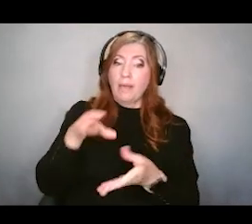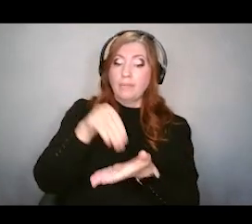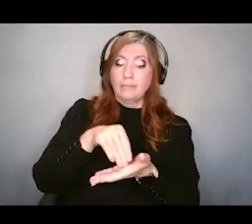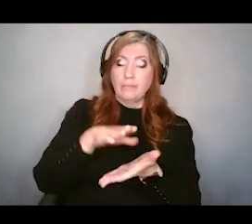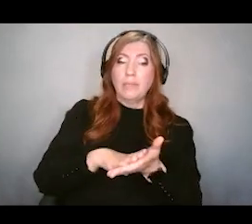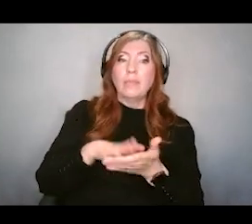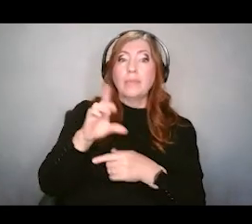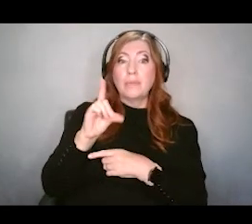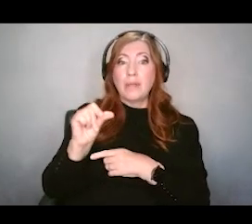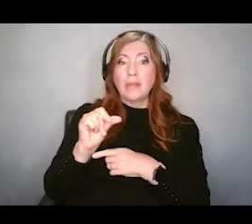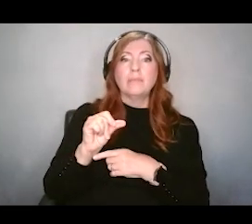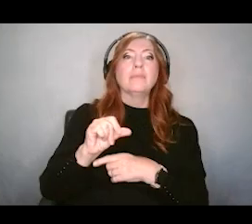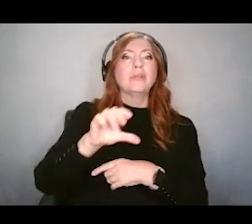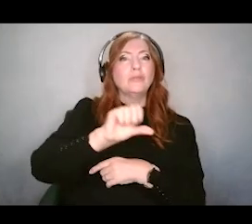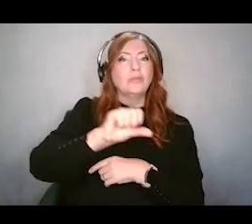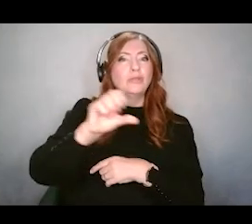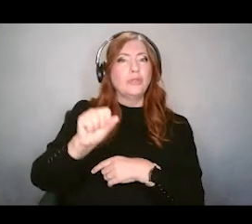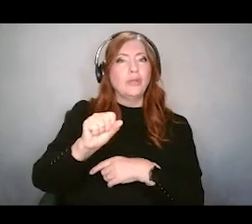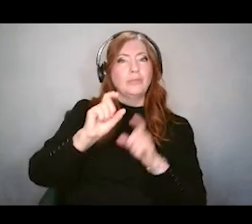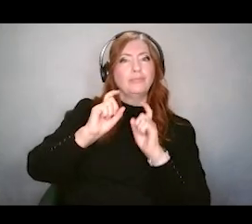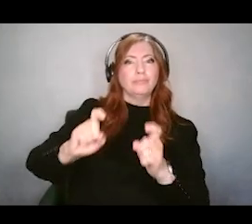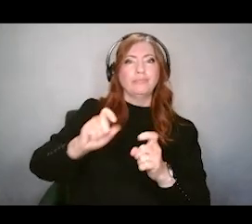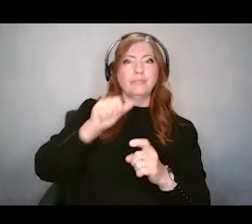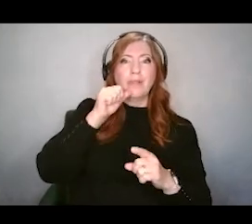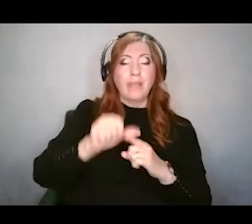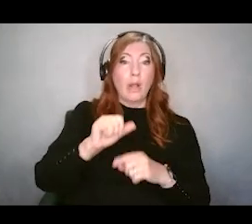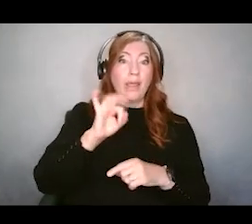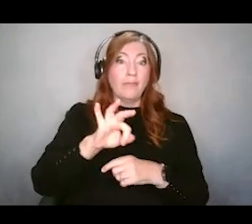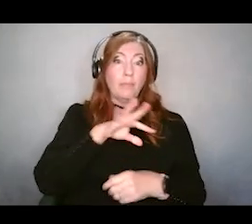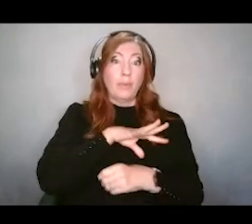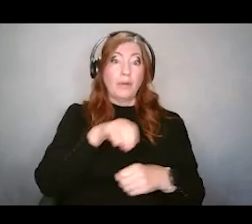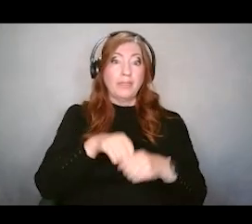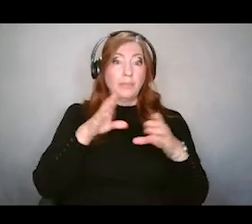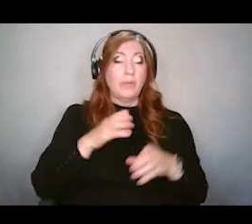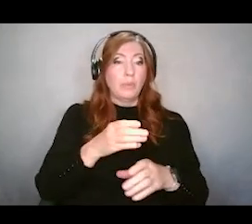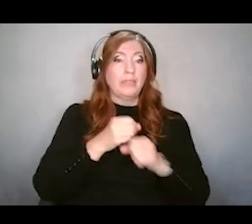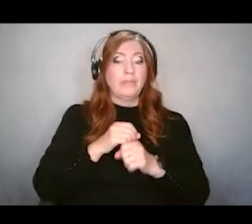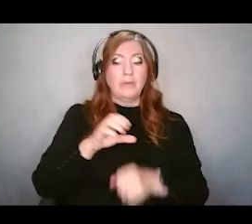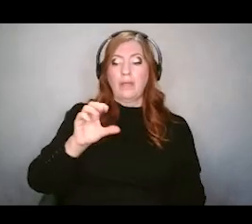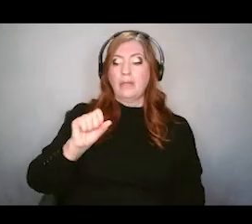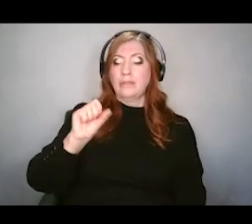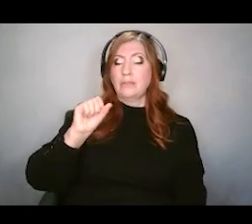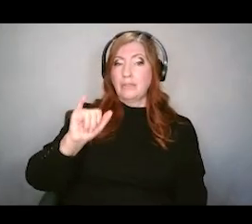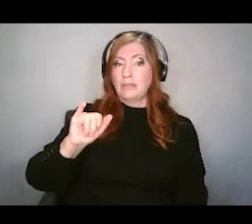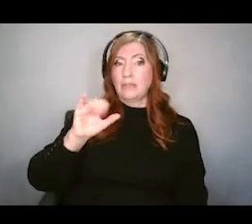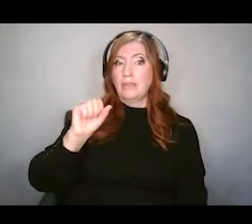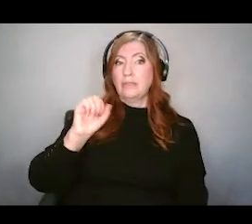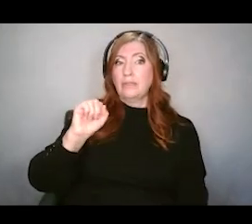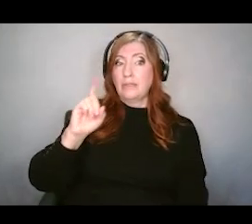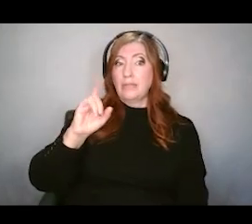award letter. If a participant receives SSI or SSDI benefits due to a disability, they